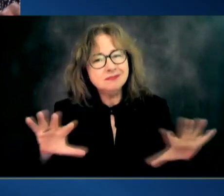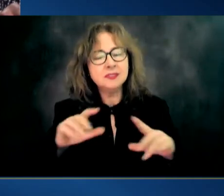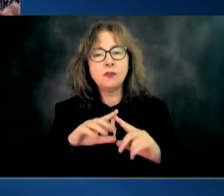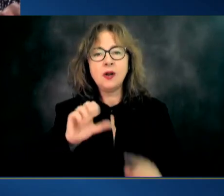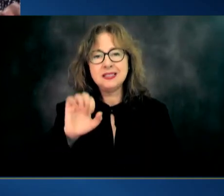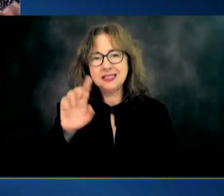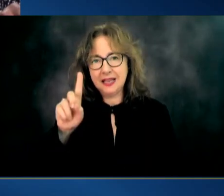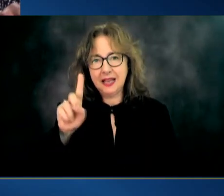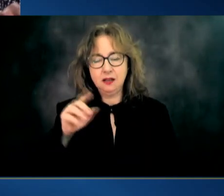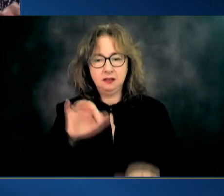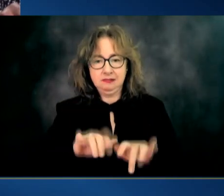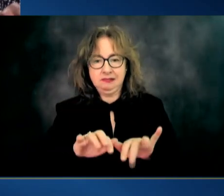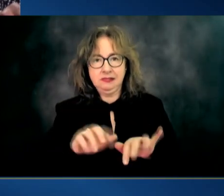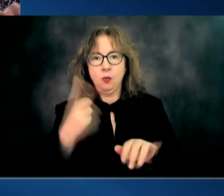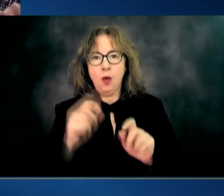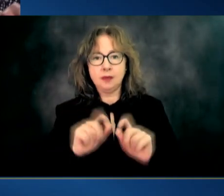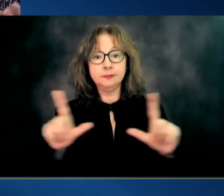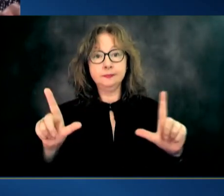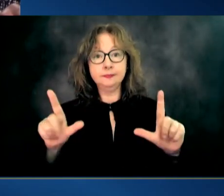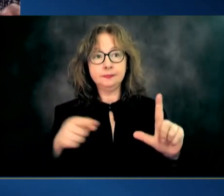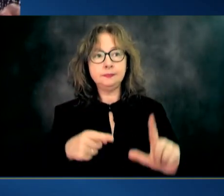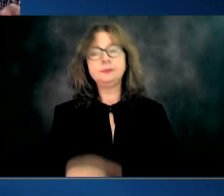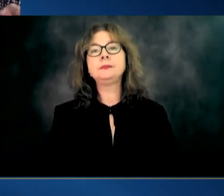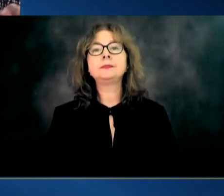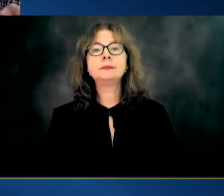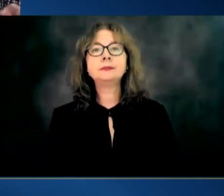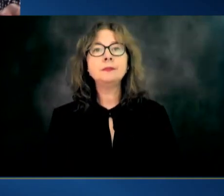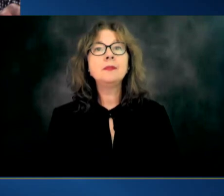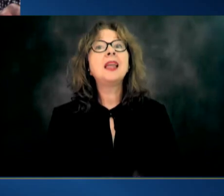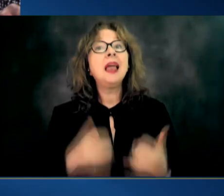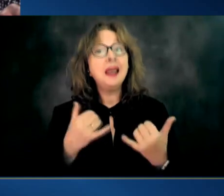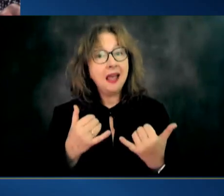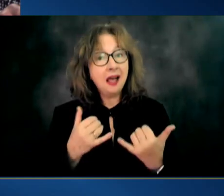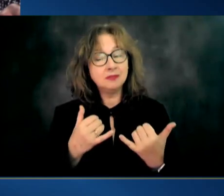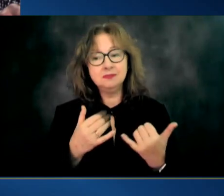With that, I'd like to take the opportunity to now bring into the conversation my wonderful